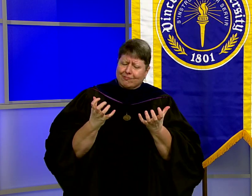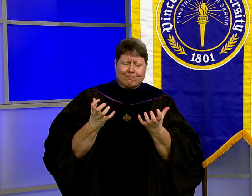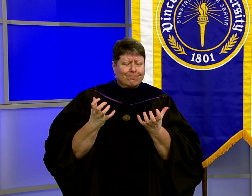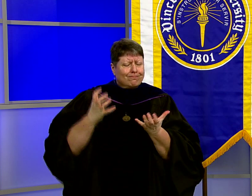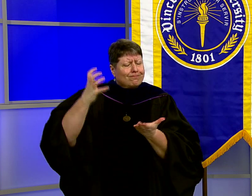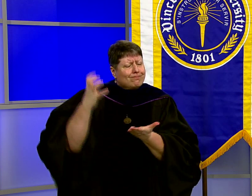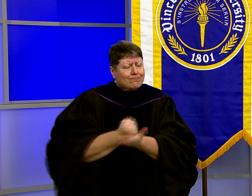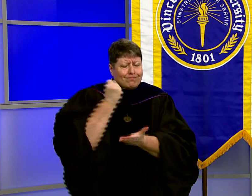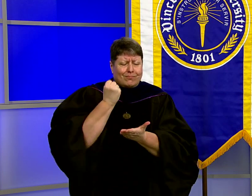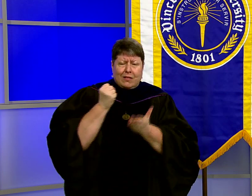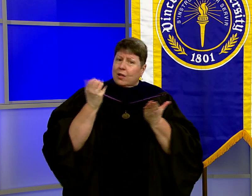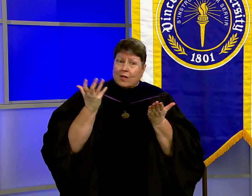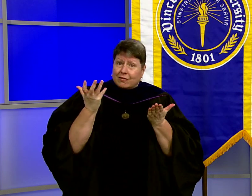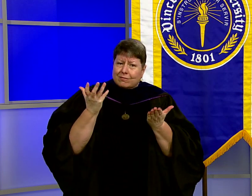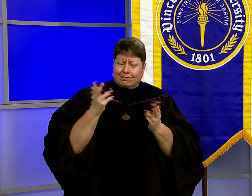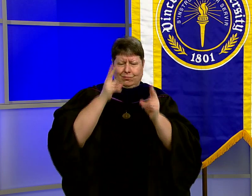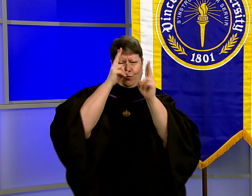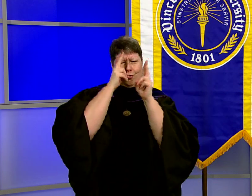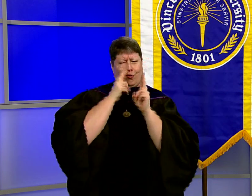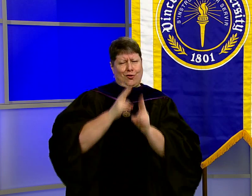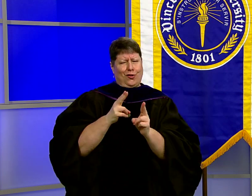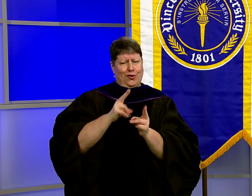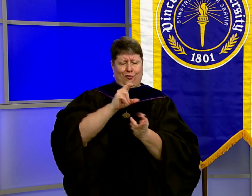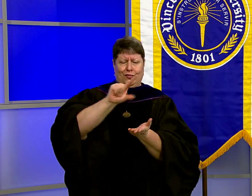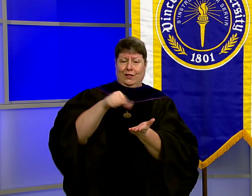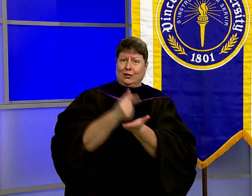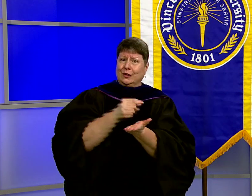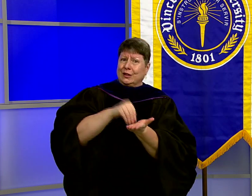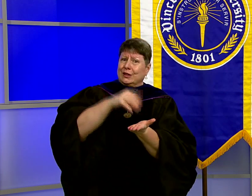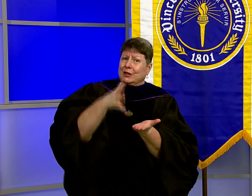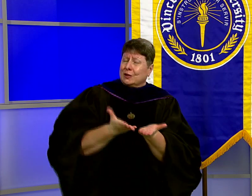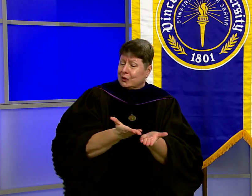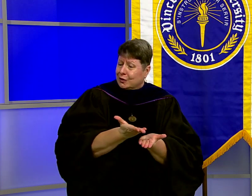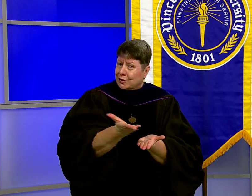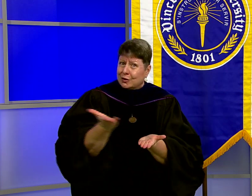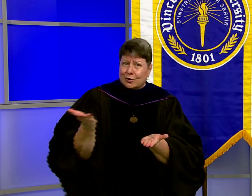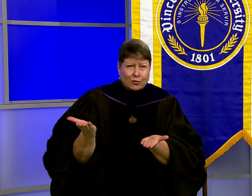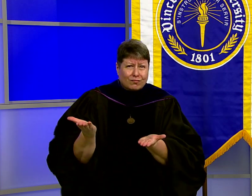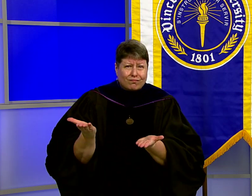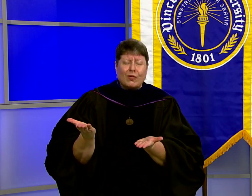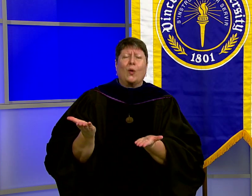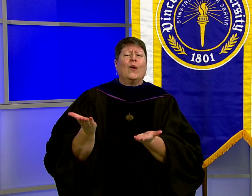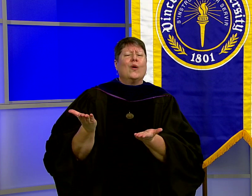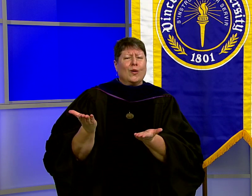i want to take this time to honor all of the graduates in the class of 2021.